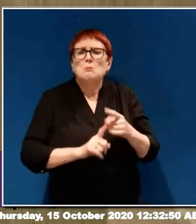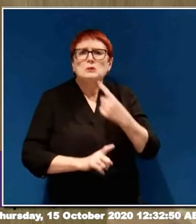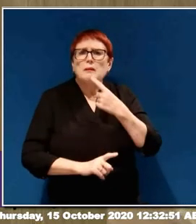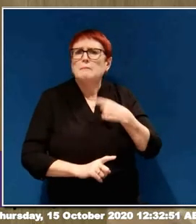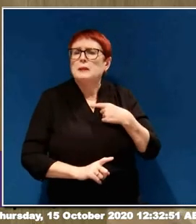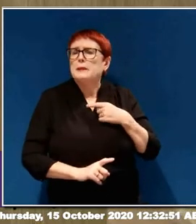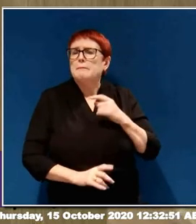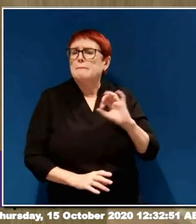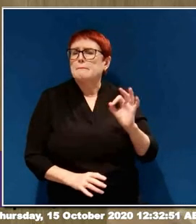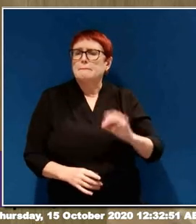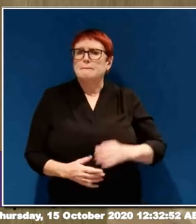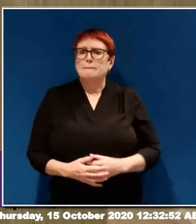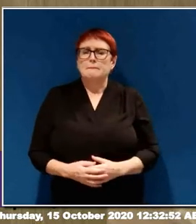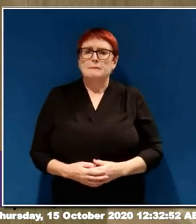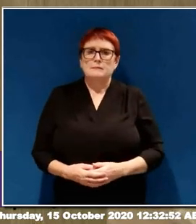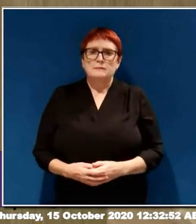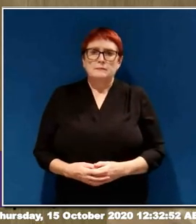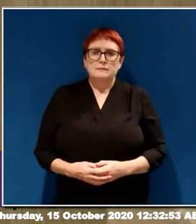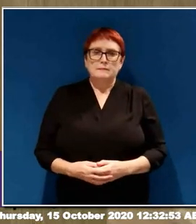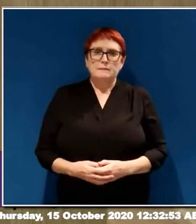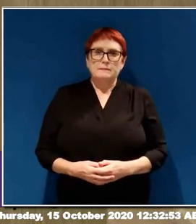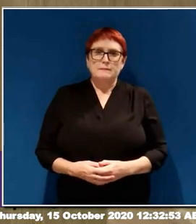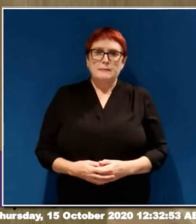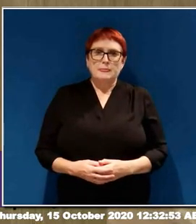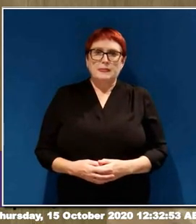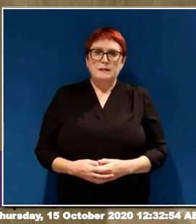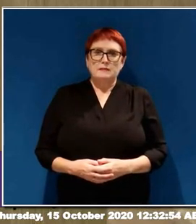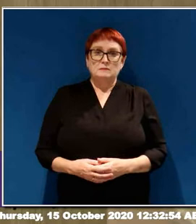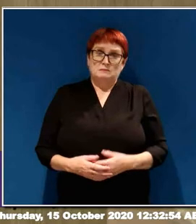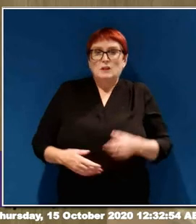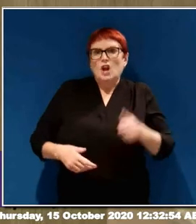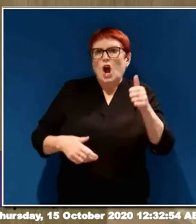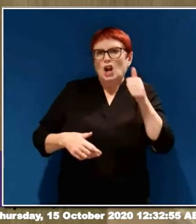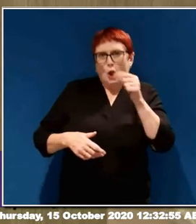It not to say it isn't the case, but it's not my experience.